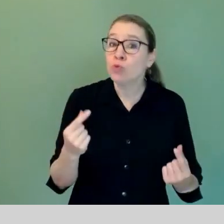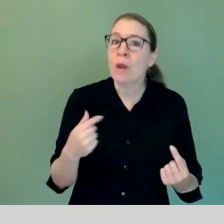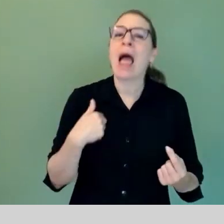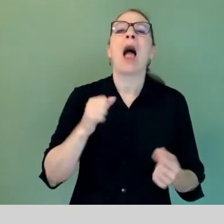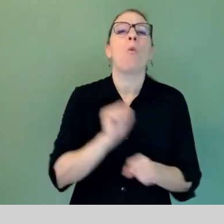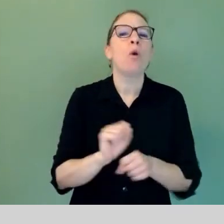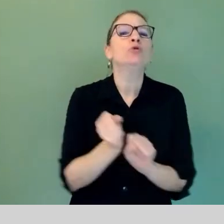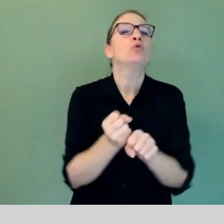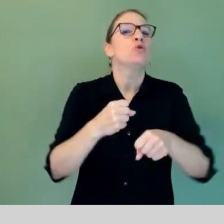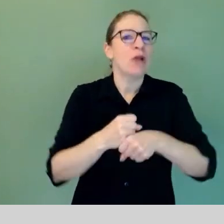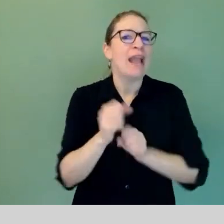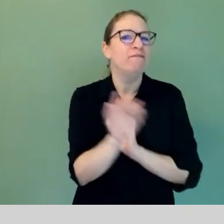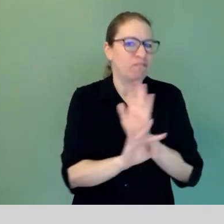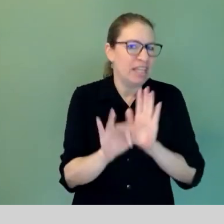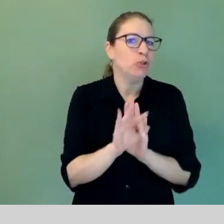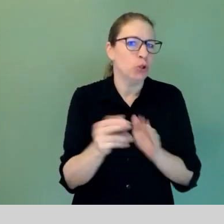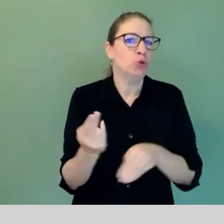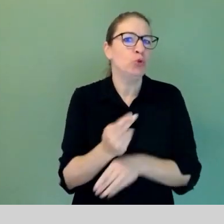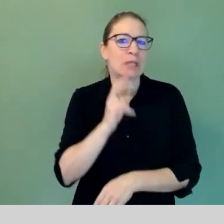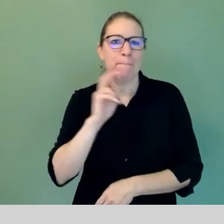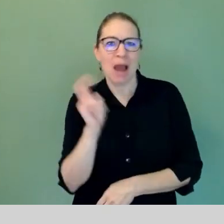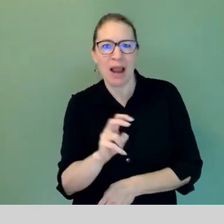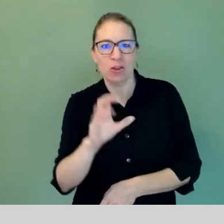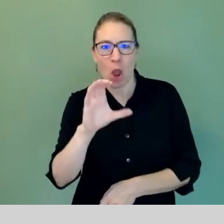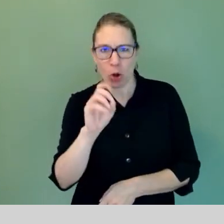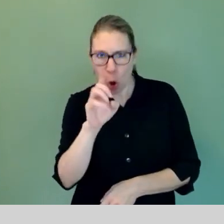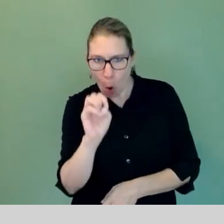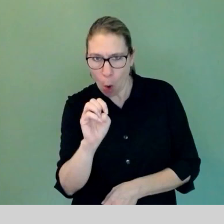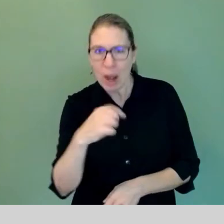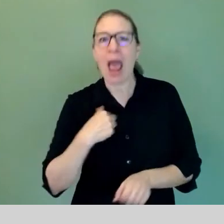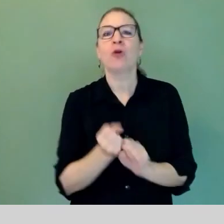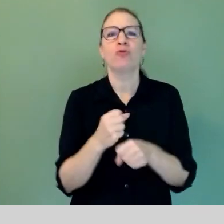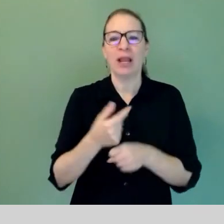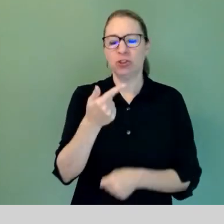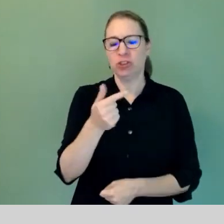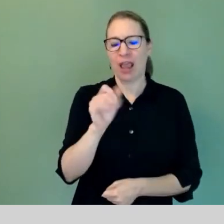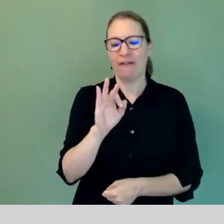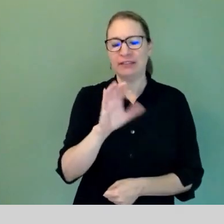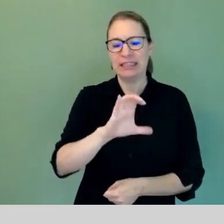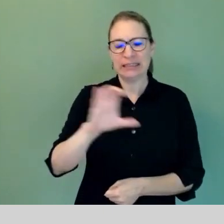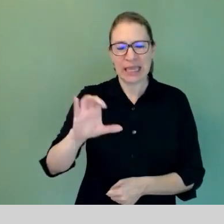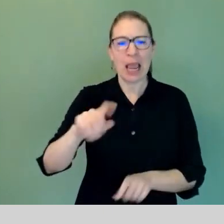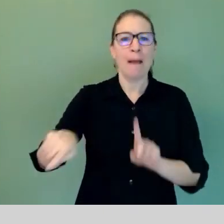the features using a Python code and created the GFCC features,